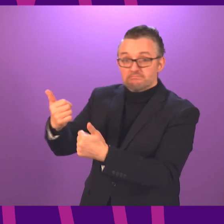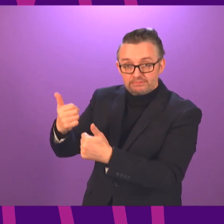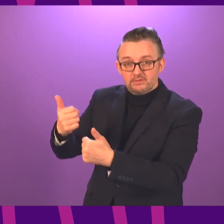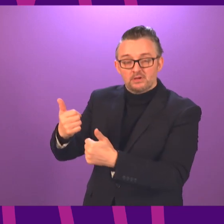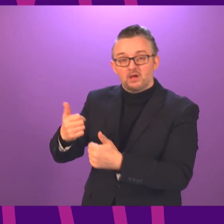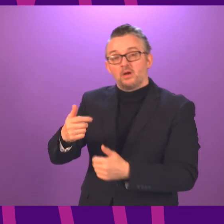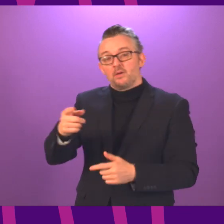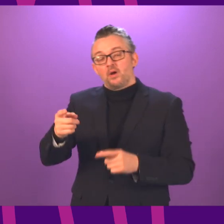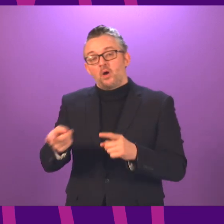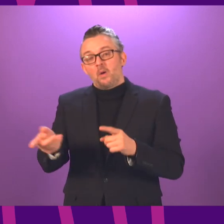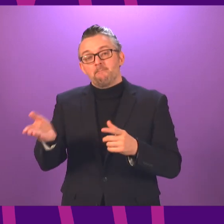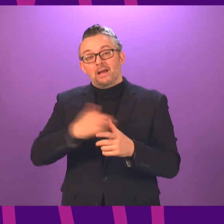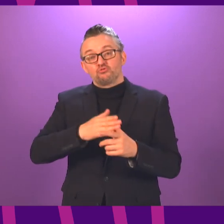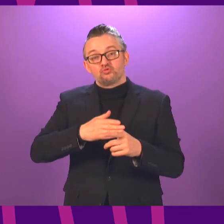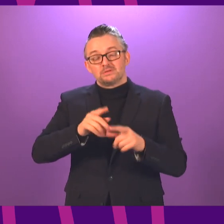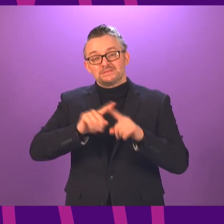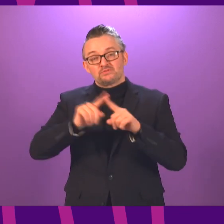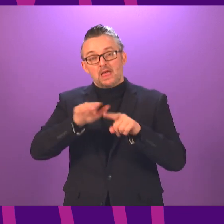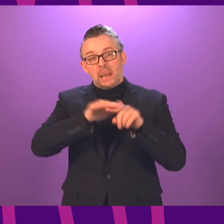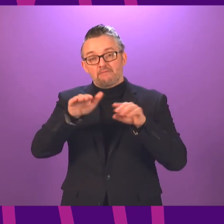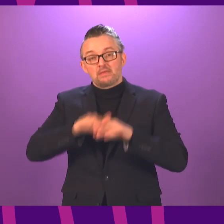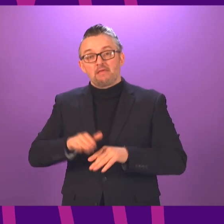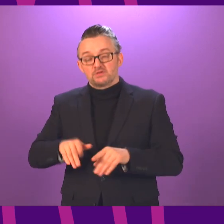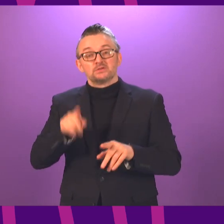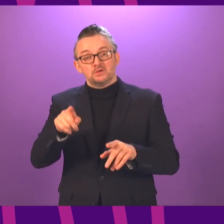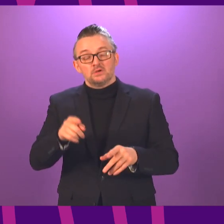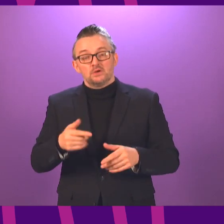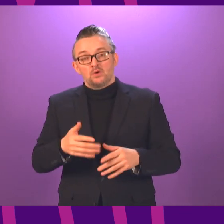back to the variable levels system at that time will also be contingent on us having